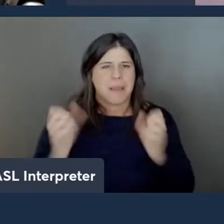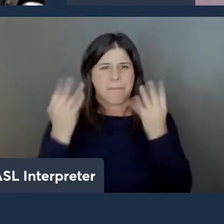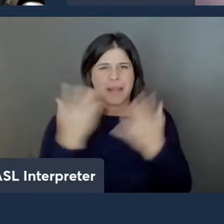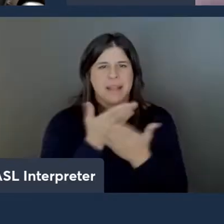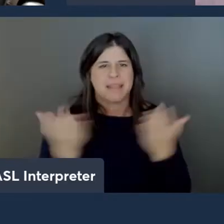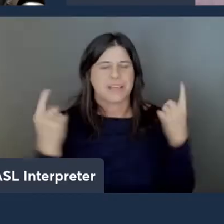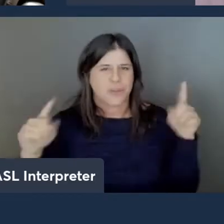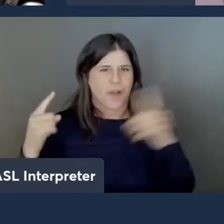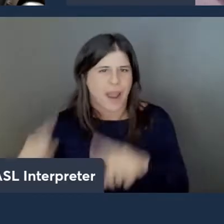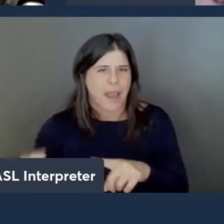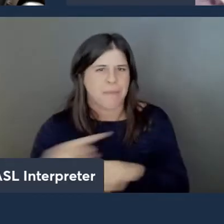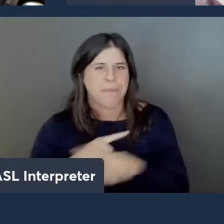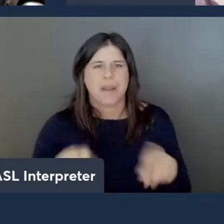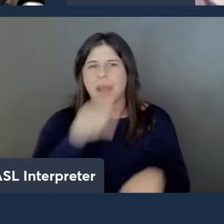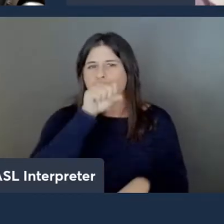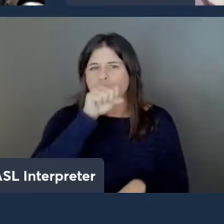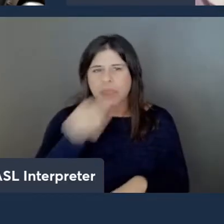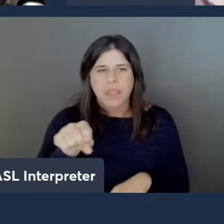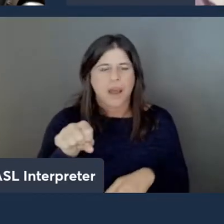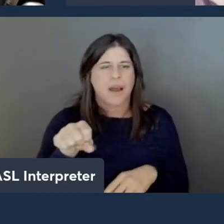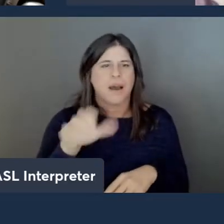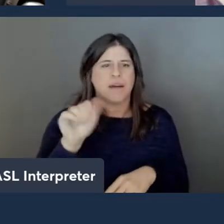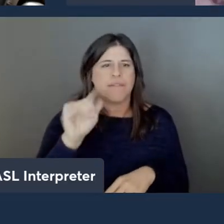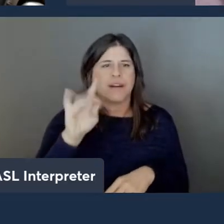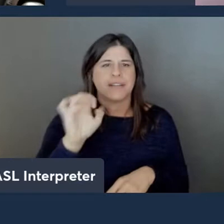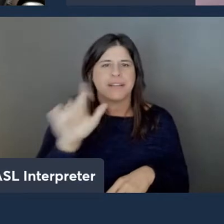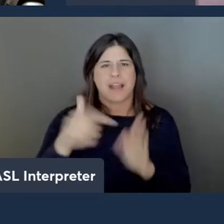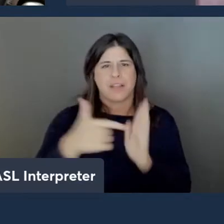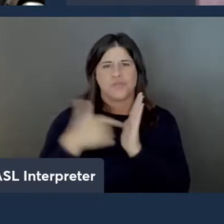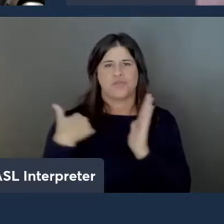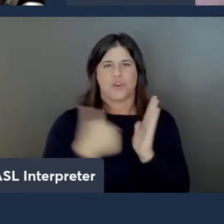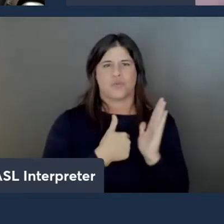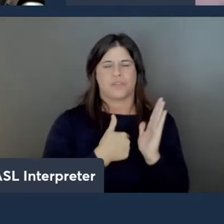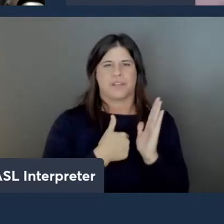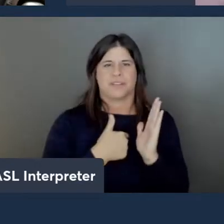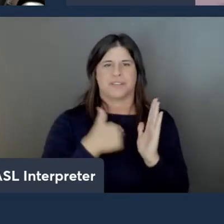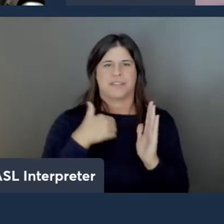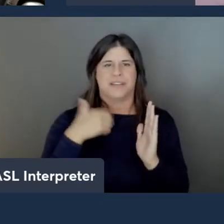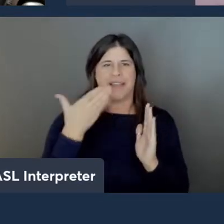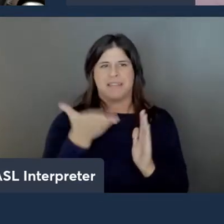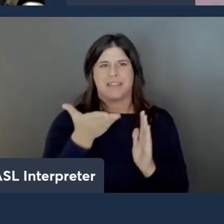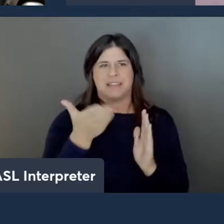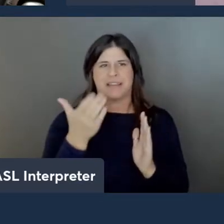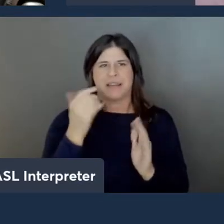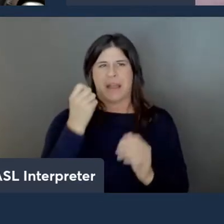I would love that Adel here shows us this entire thing. I understand that the Adel is gonna try to demo